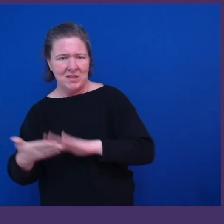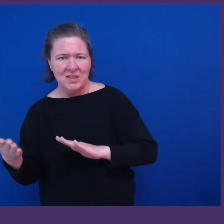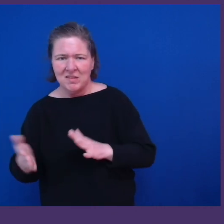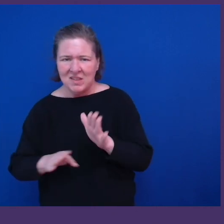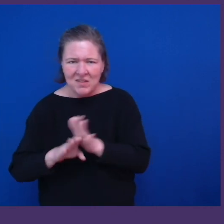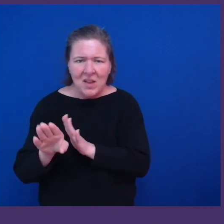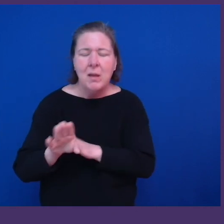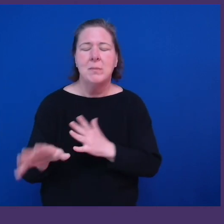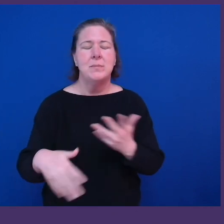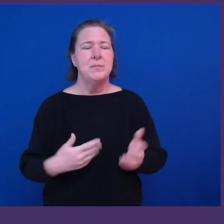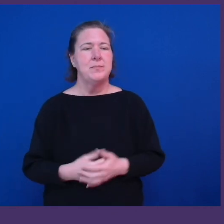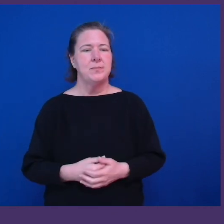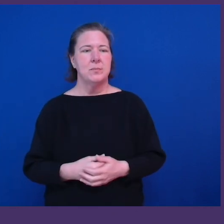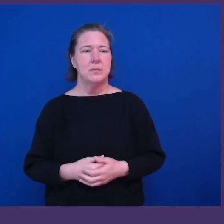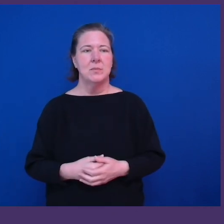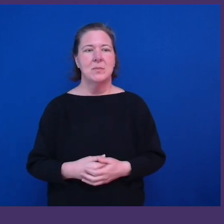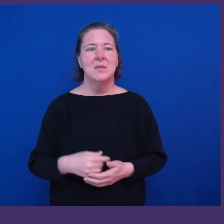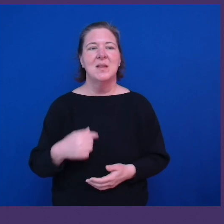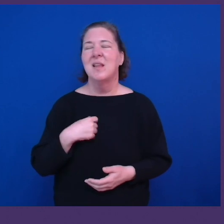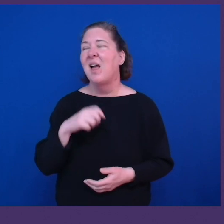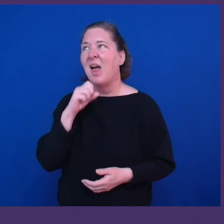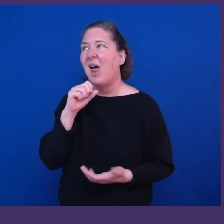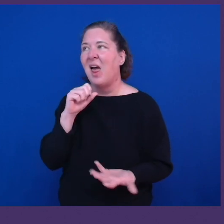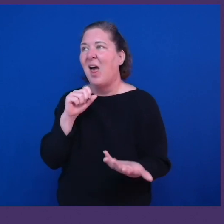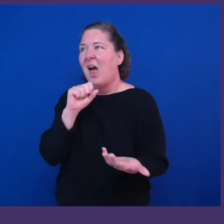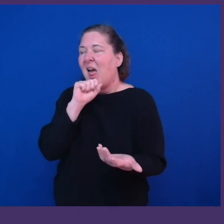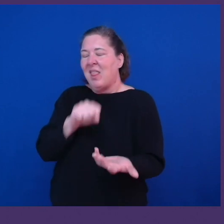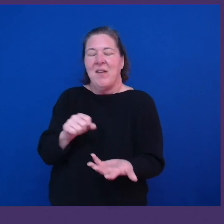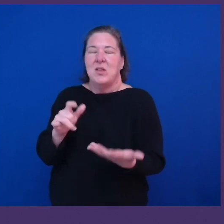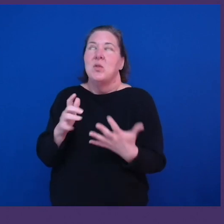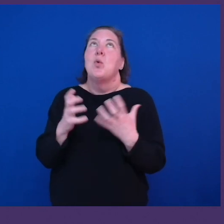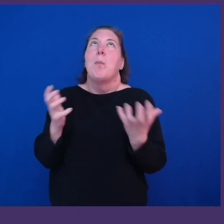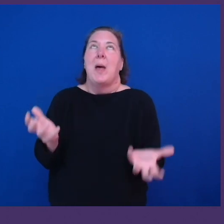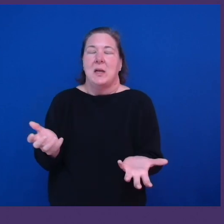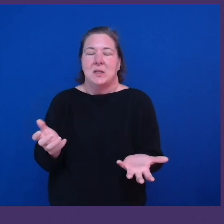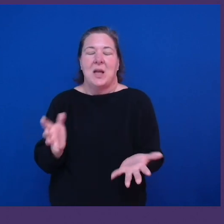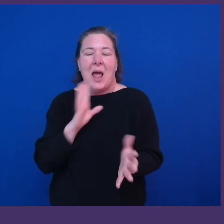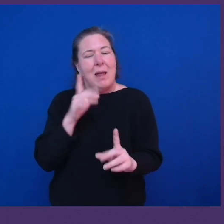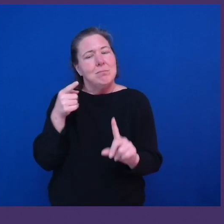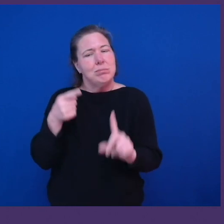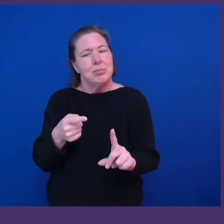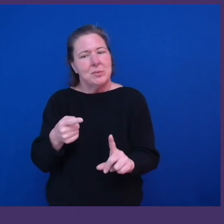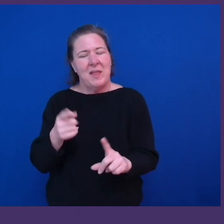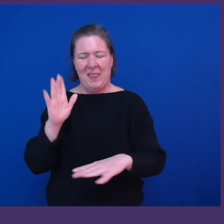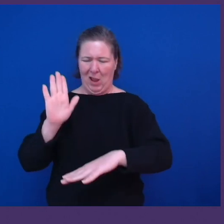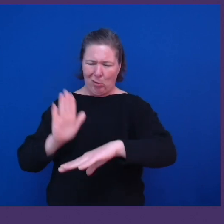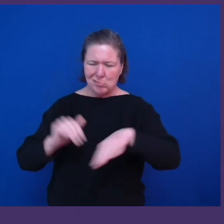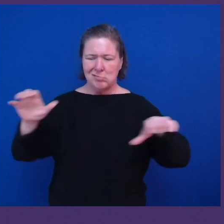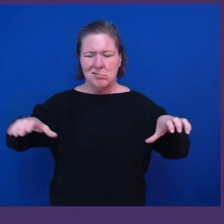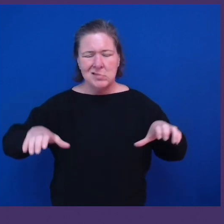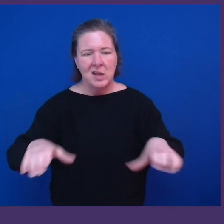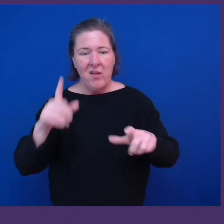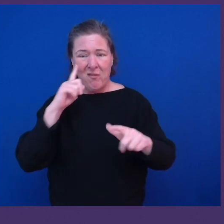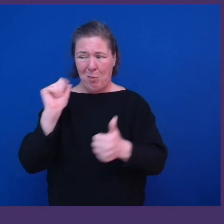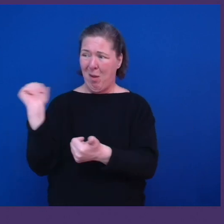Rylin Rodgers: I love so much in that, and I love, in particular, the call-to-action from all three of you -- or the information sharing